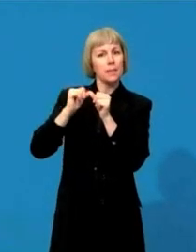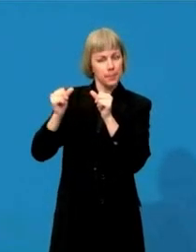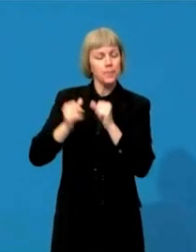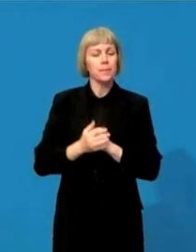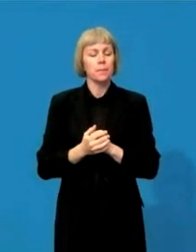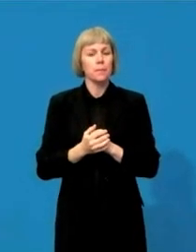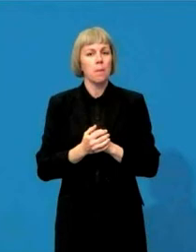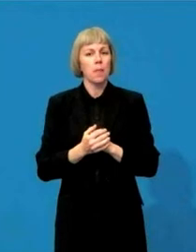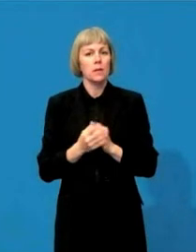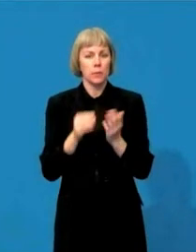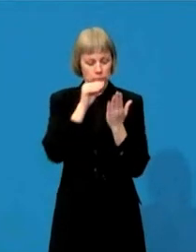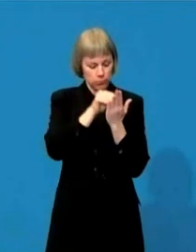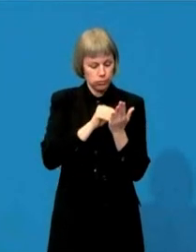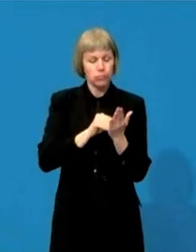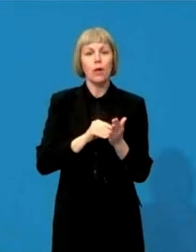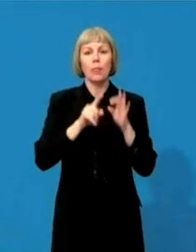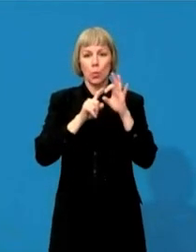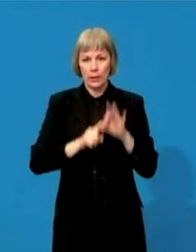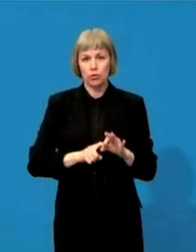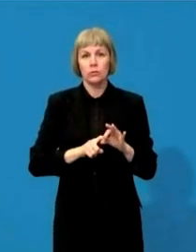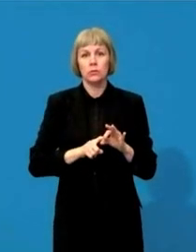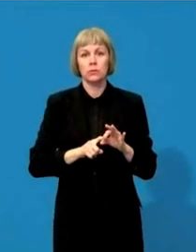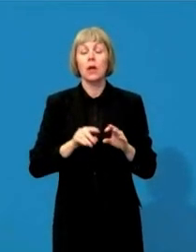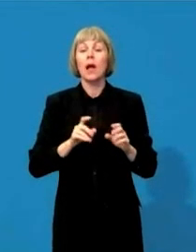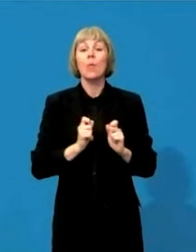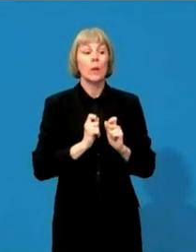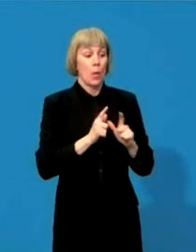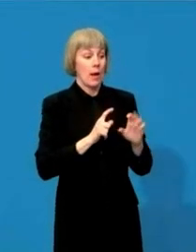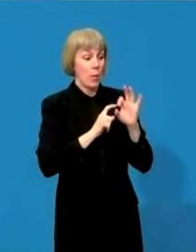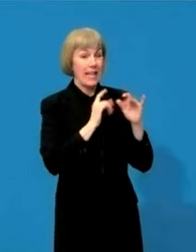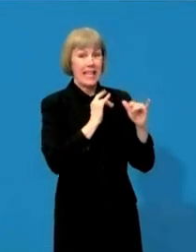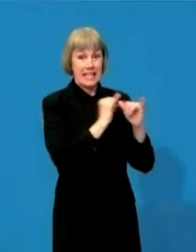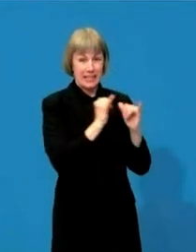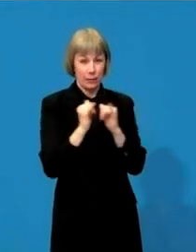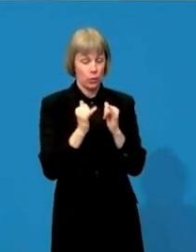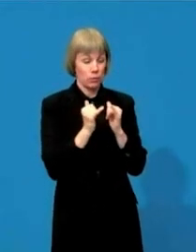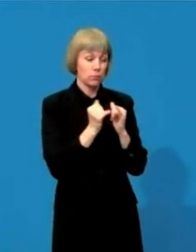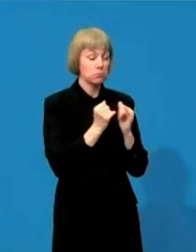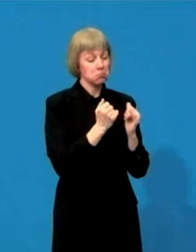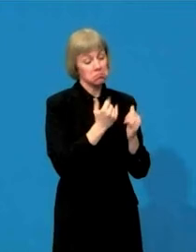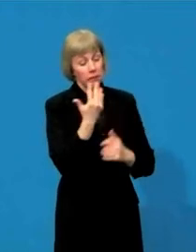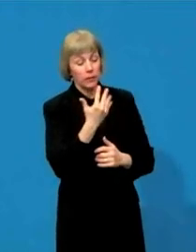We formally interviewed 15 people with a disability, ranging - mostly adults, as well